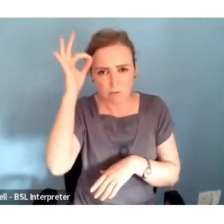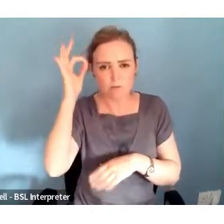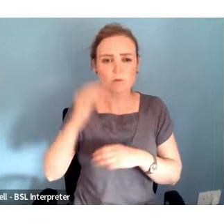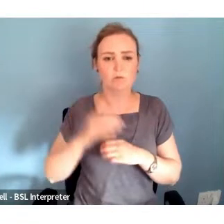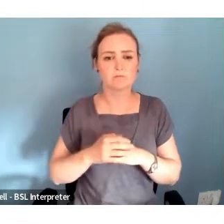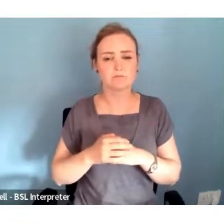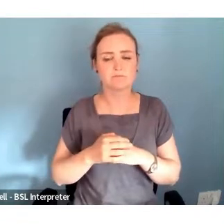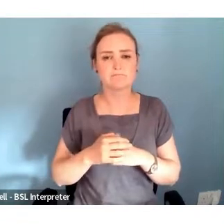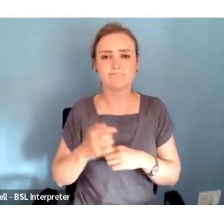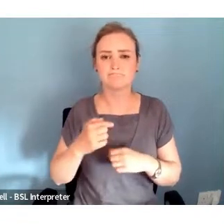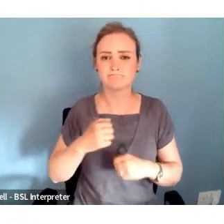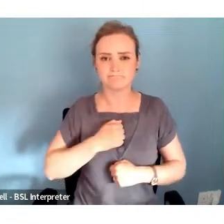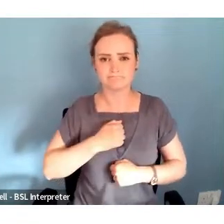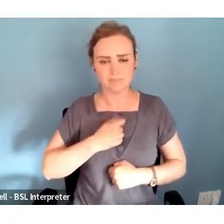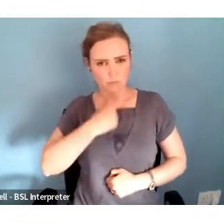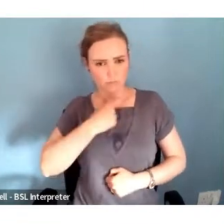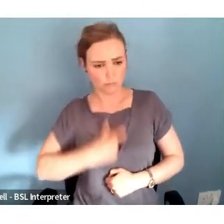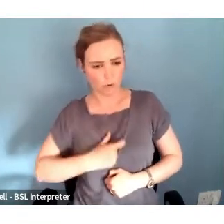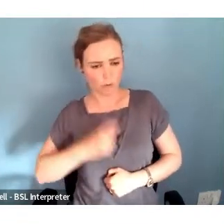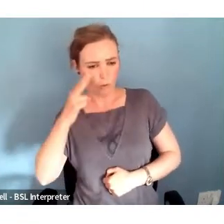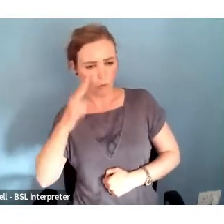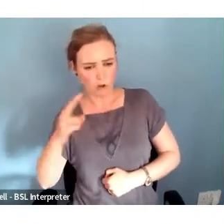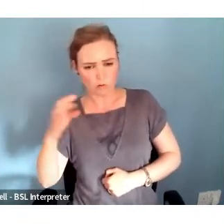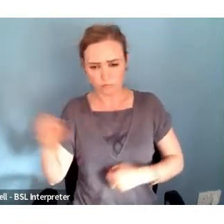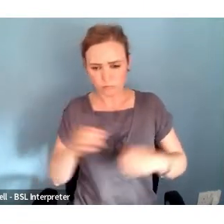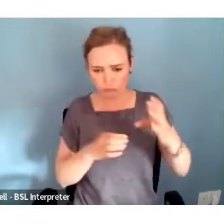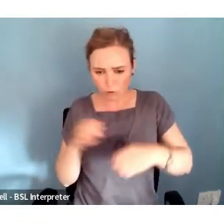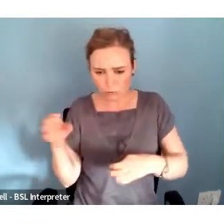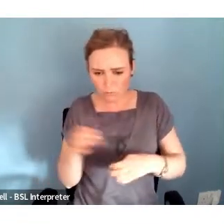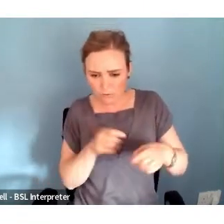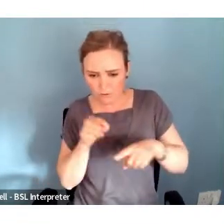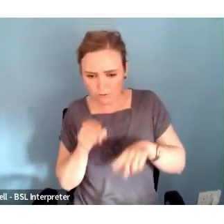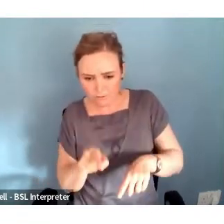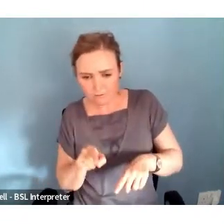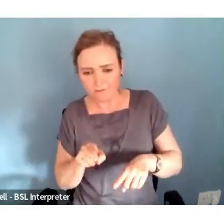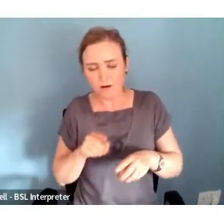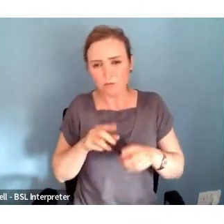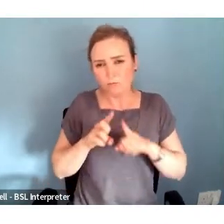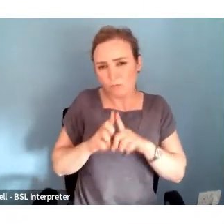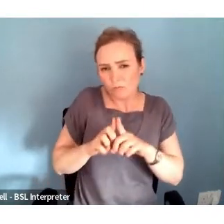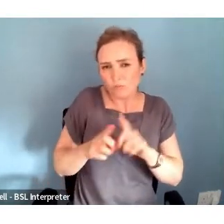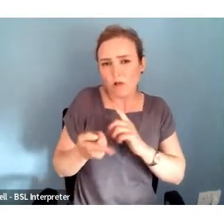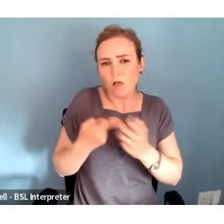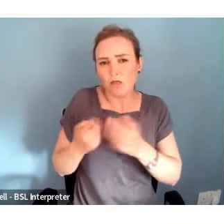working closely with other colleagues on a that as well. JANE: Fantastic, Alex